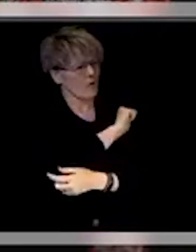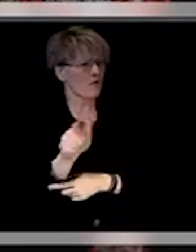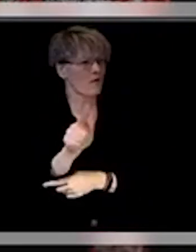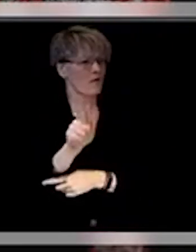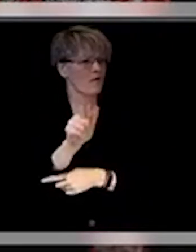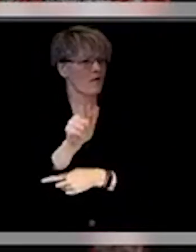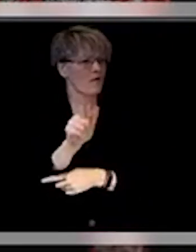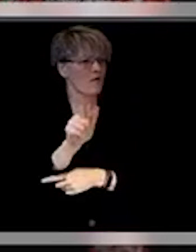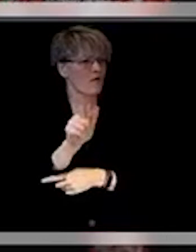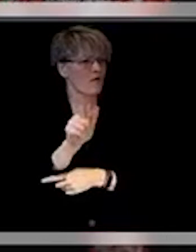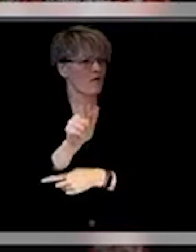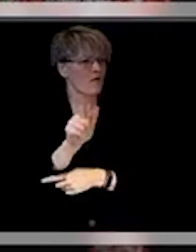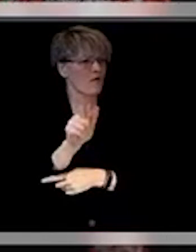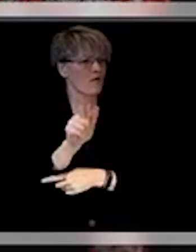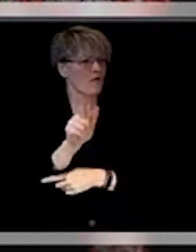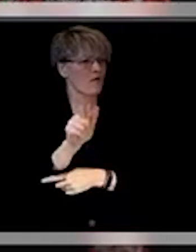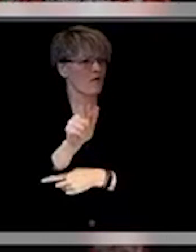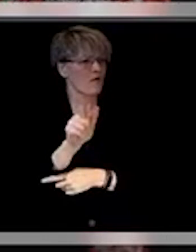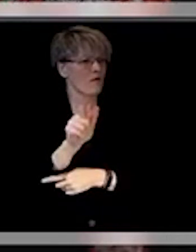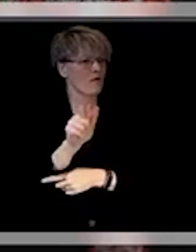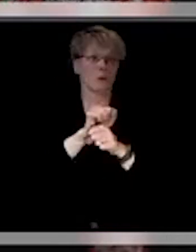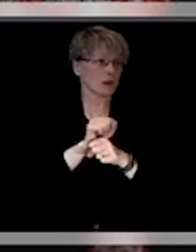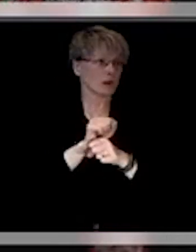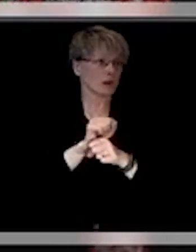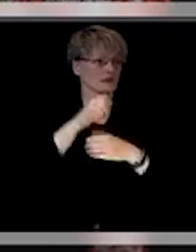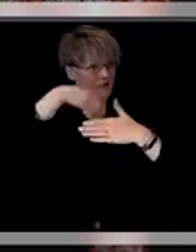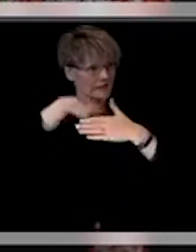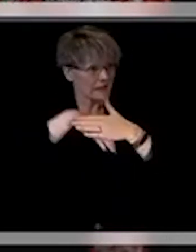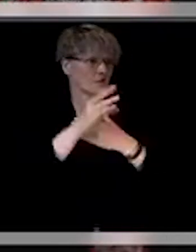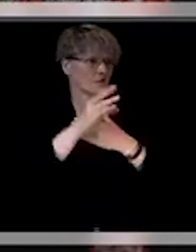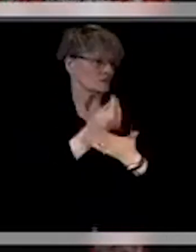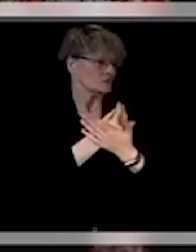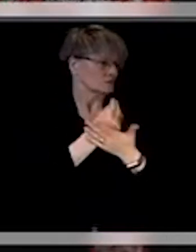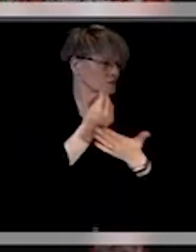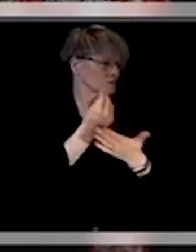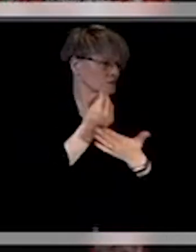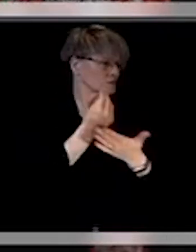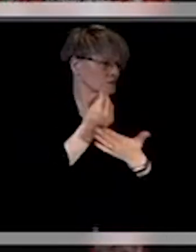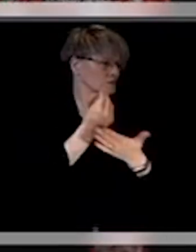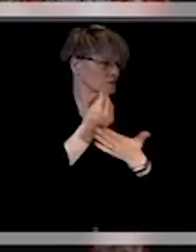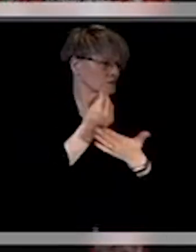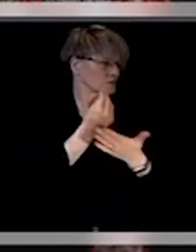So, if you work indoors or you're going indoor shopping, it is a requirement to wear a face